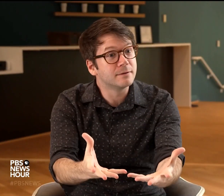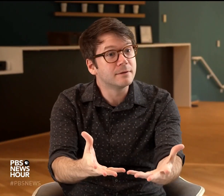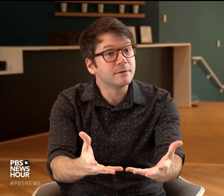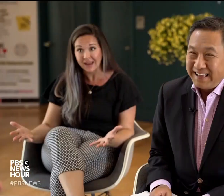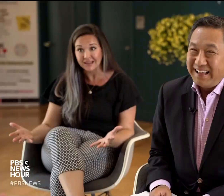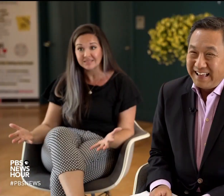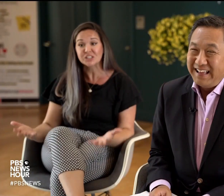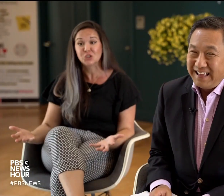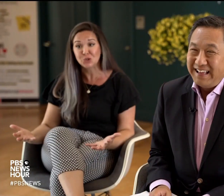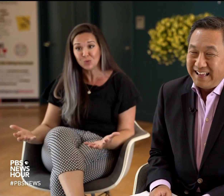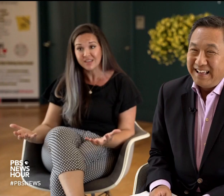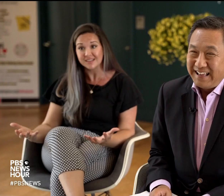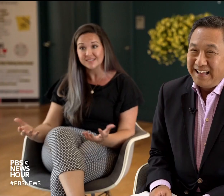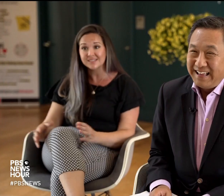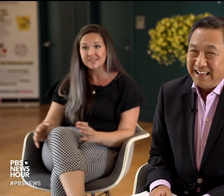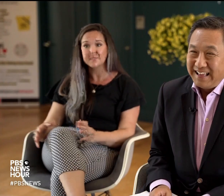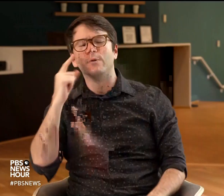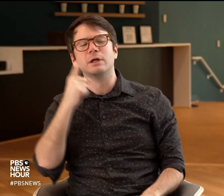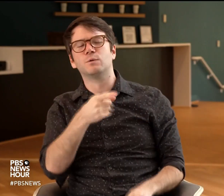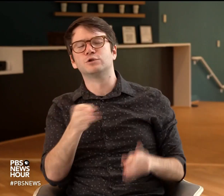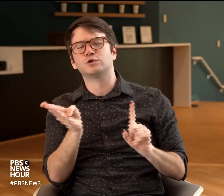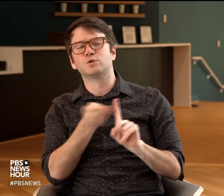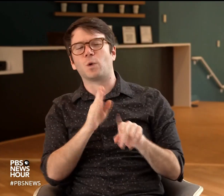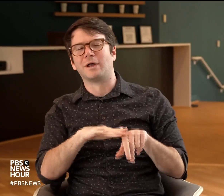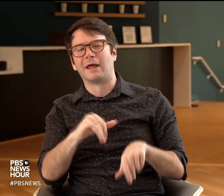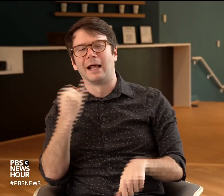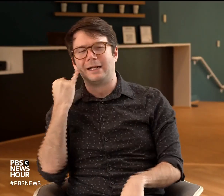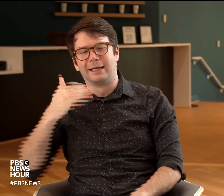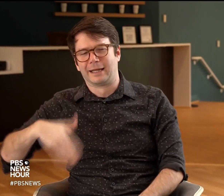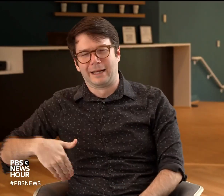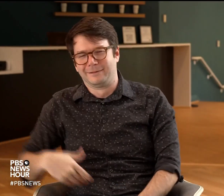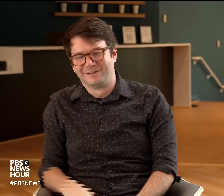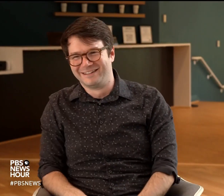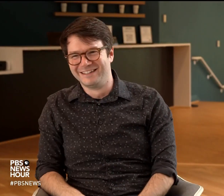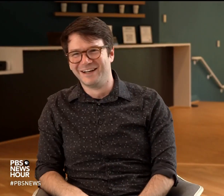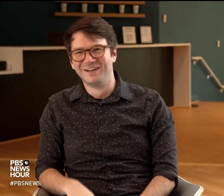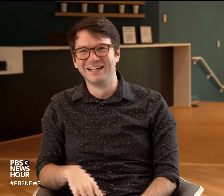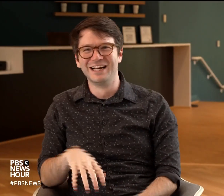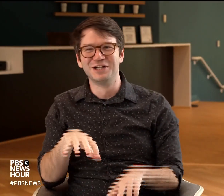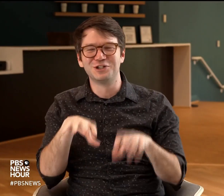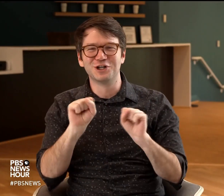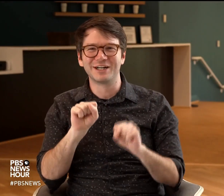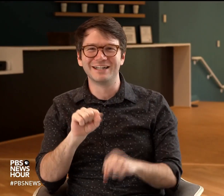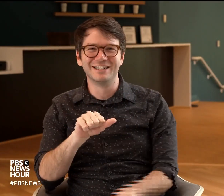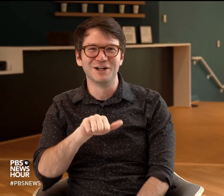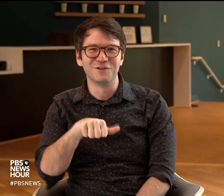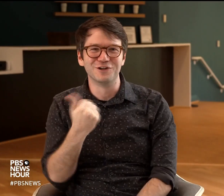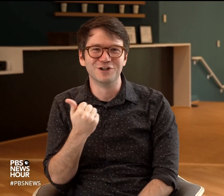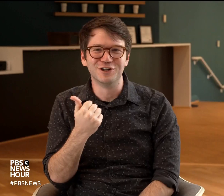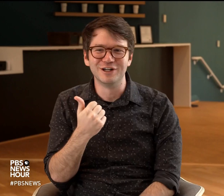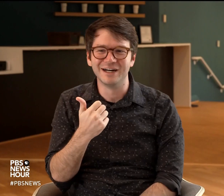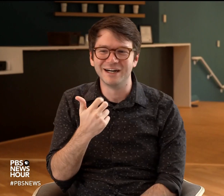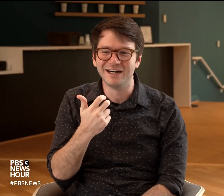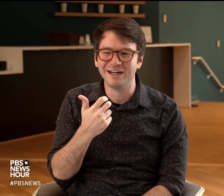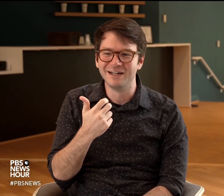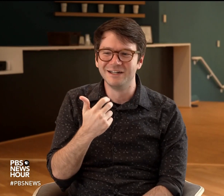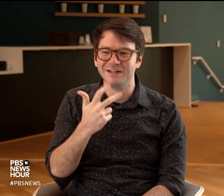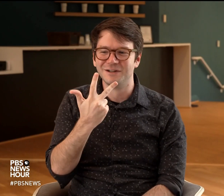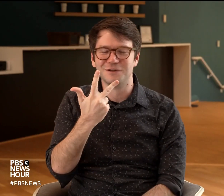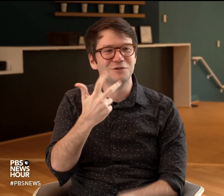Let's do this. And I don't think that he was totally convinced on the idea at the moment. It took a few, Maybe three odd years of really pursuing it